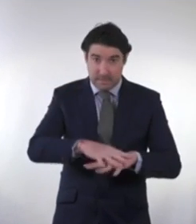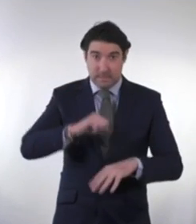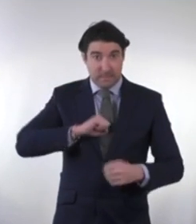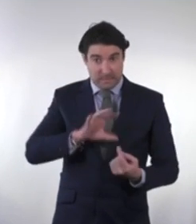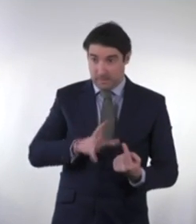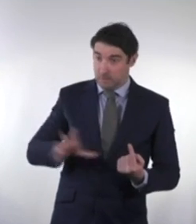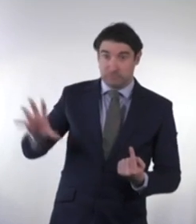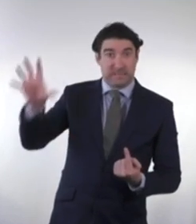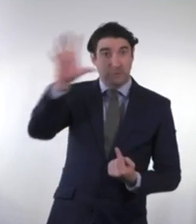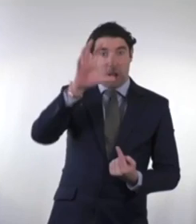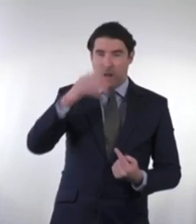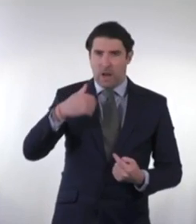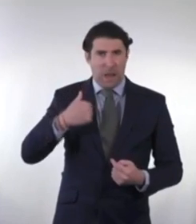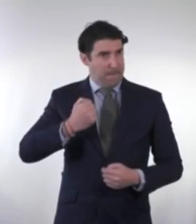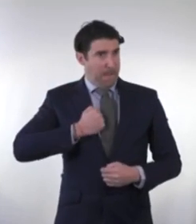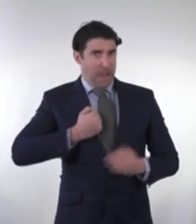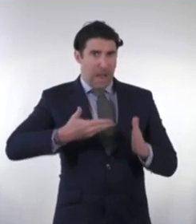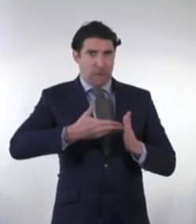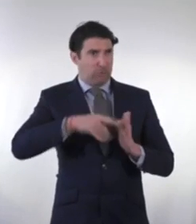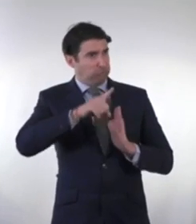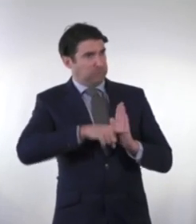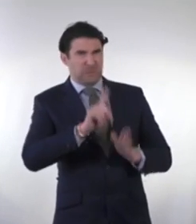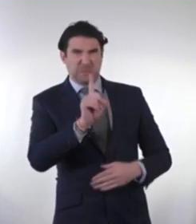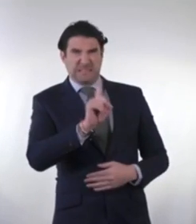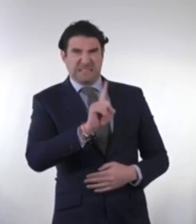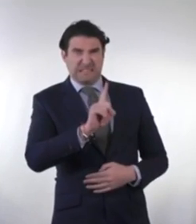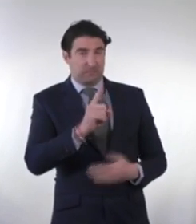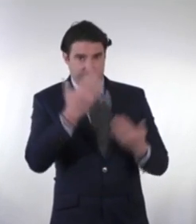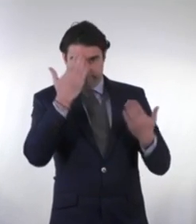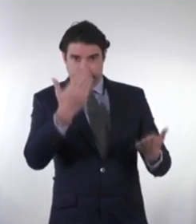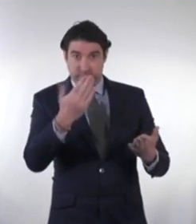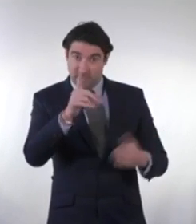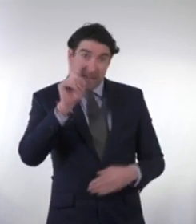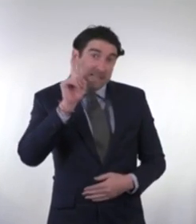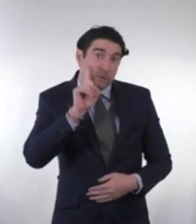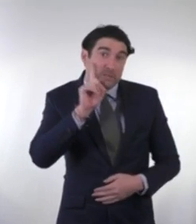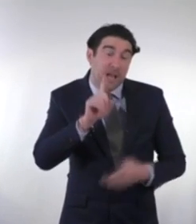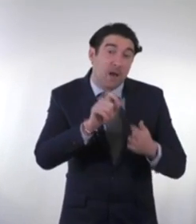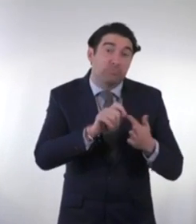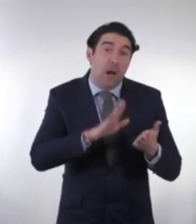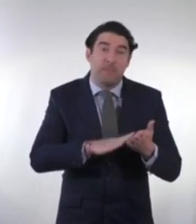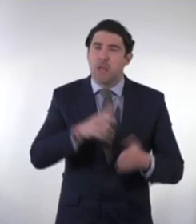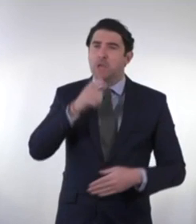the disabled, children with special needs and those struggling with mental ill health. How does